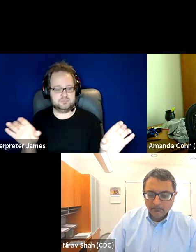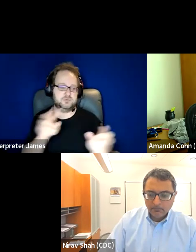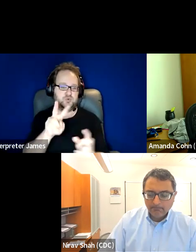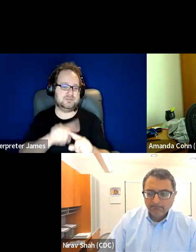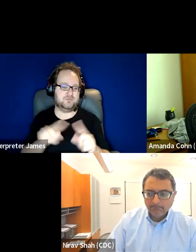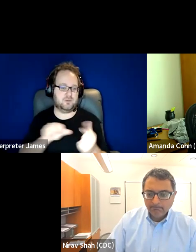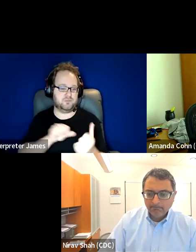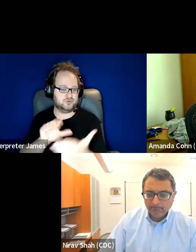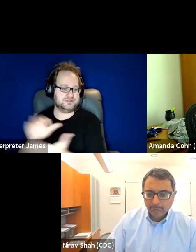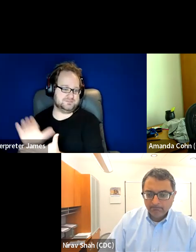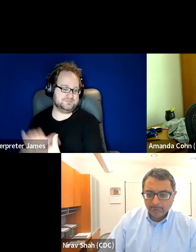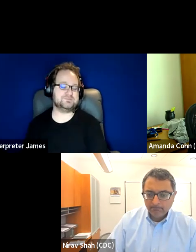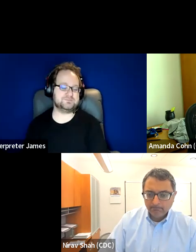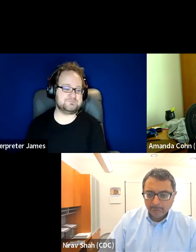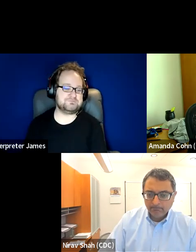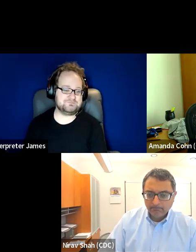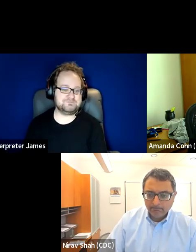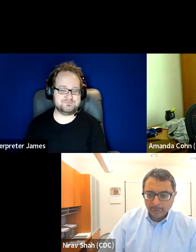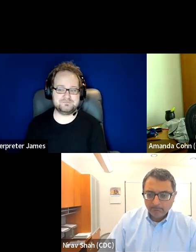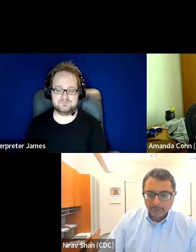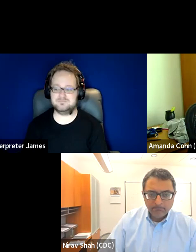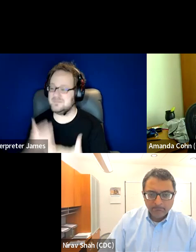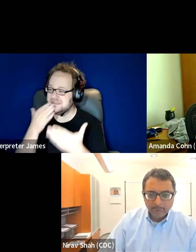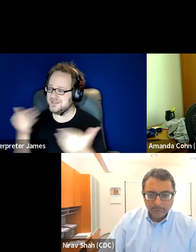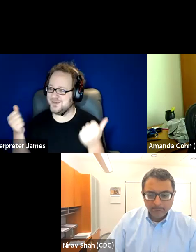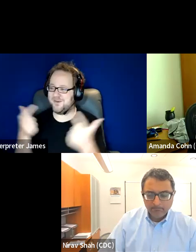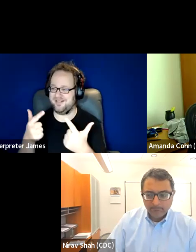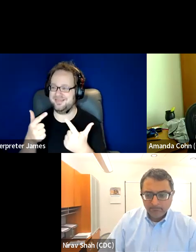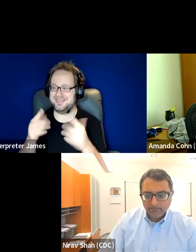» Moderator: Thank you all so much for taking times